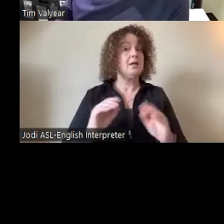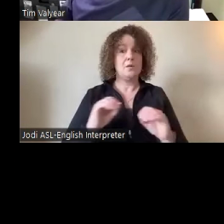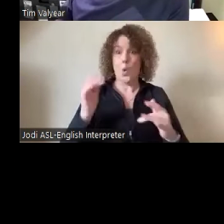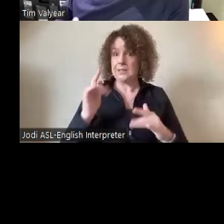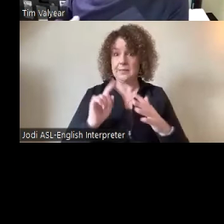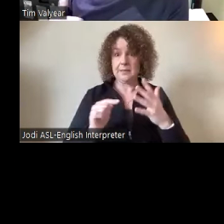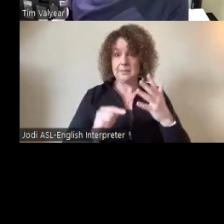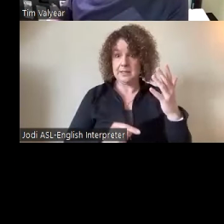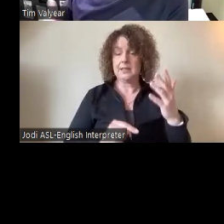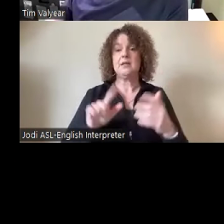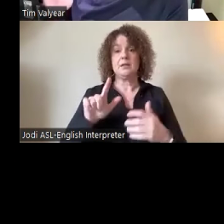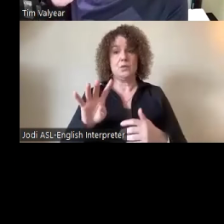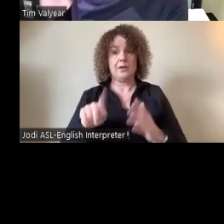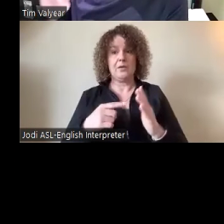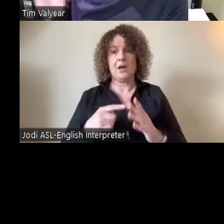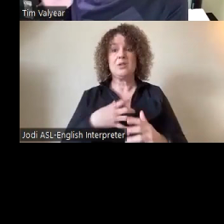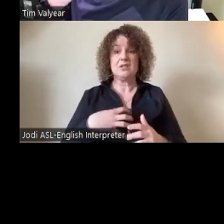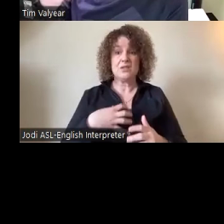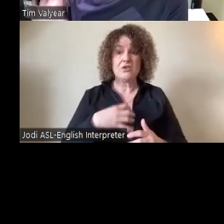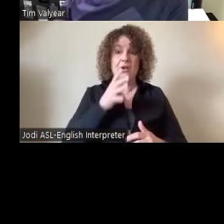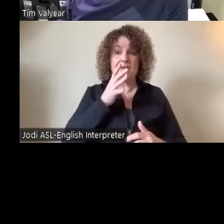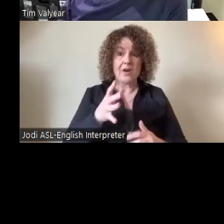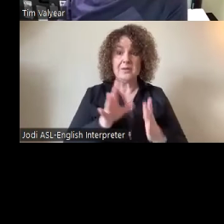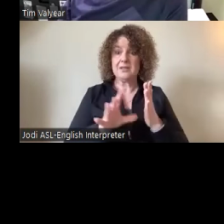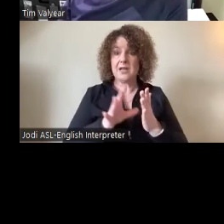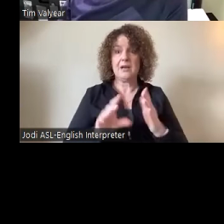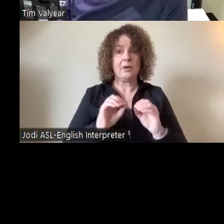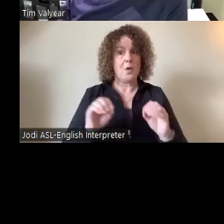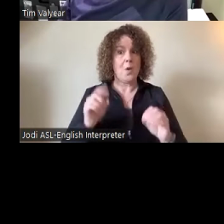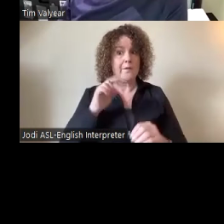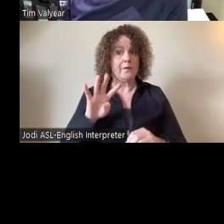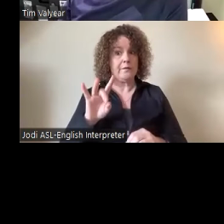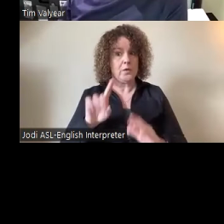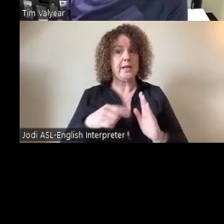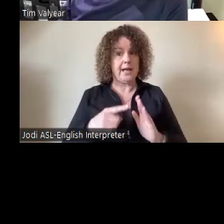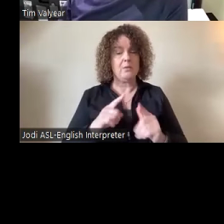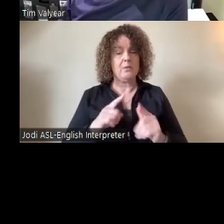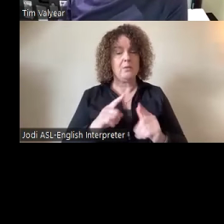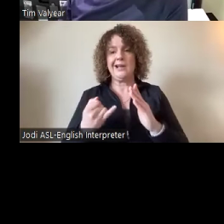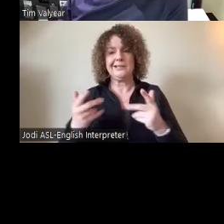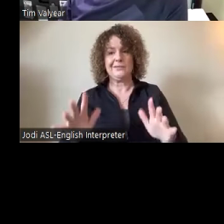asymptomatic. You have the five-day window. If you're